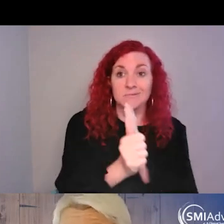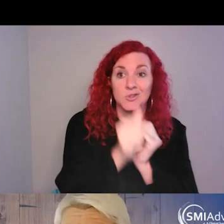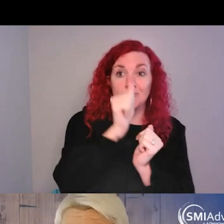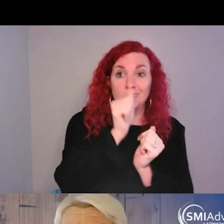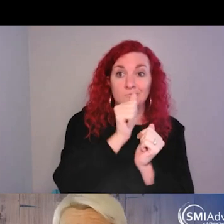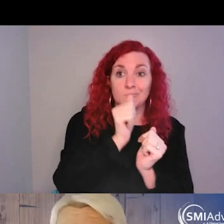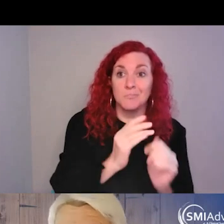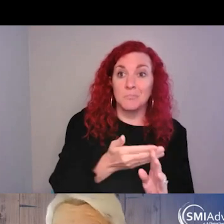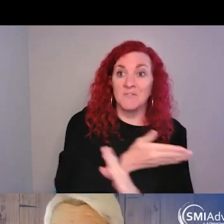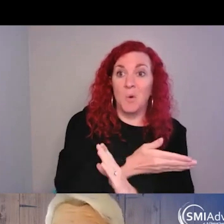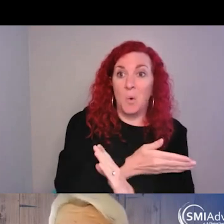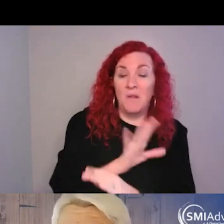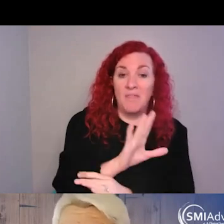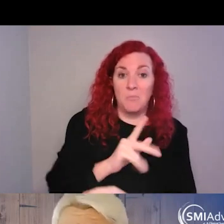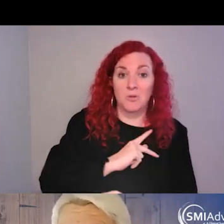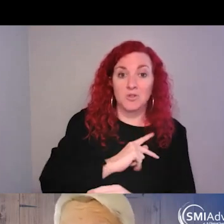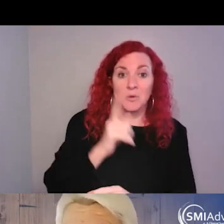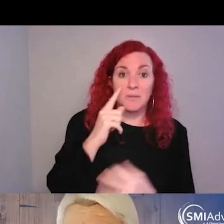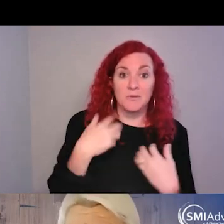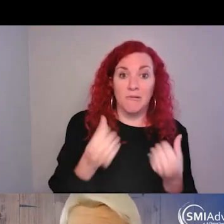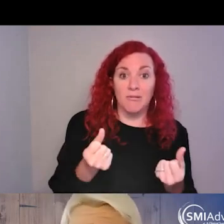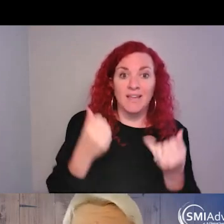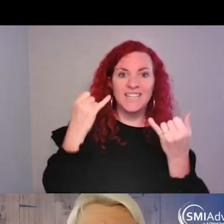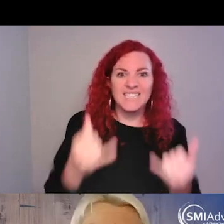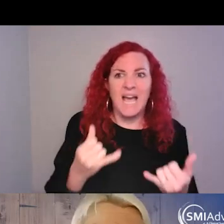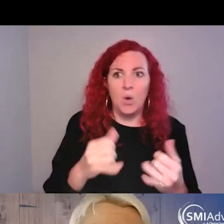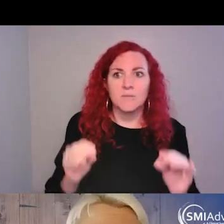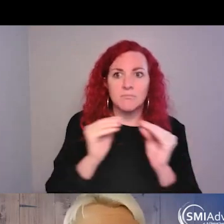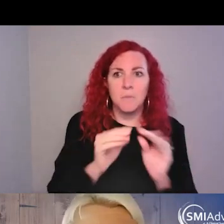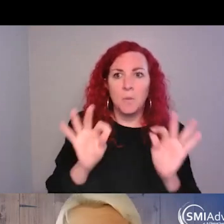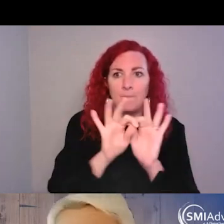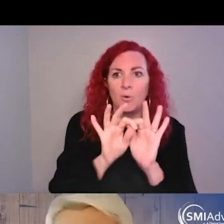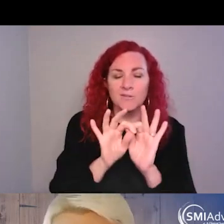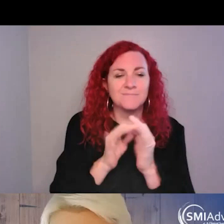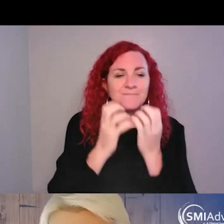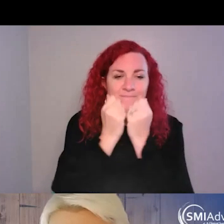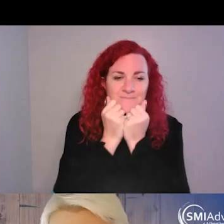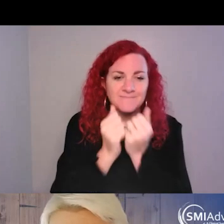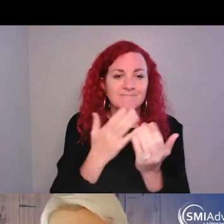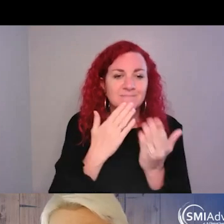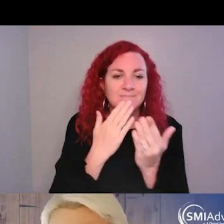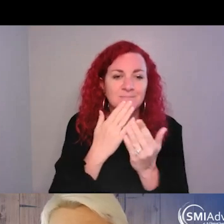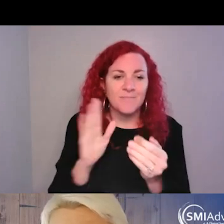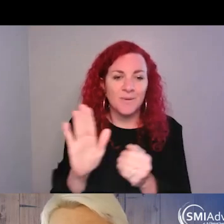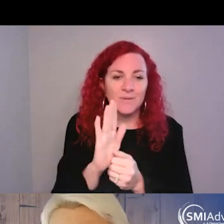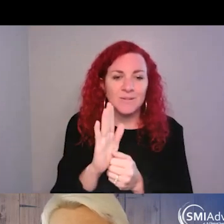AGAIN, ALWAYS APPRECIATE TO HEAR WHAT YOU ARE THINKING ABOUT AND